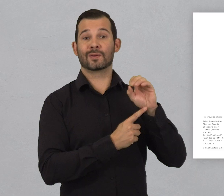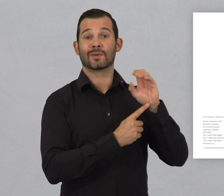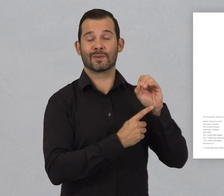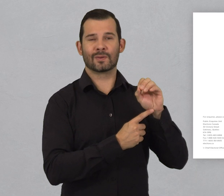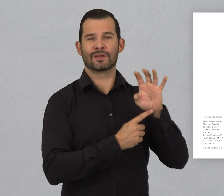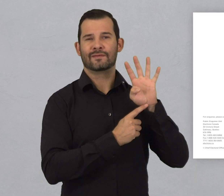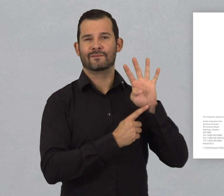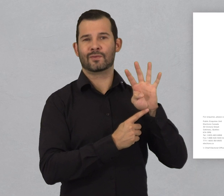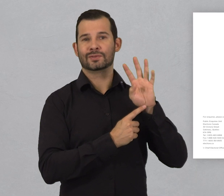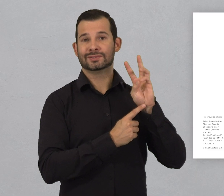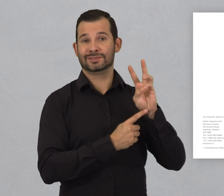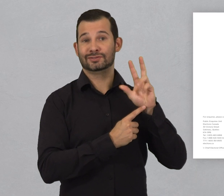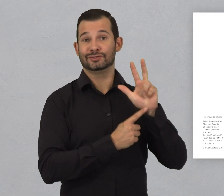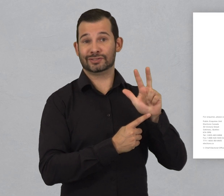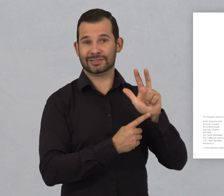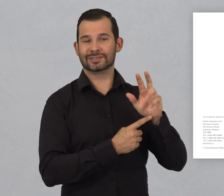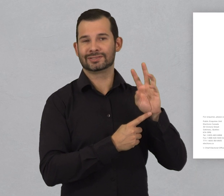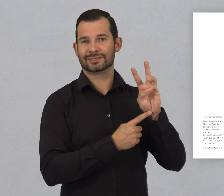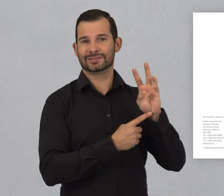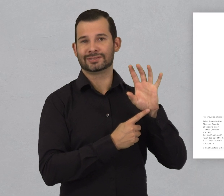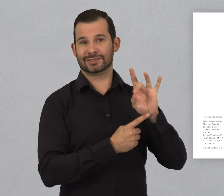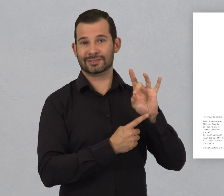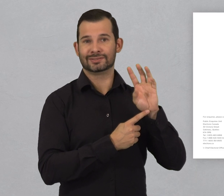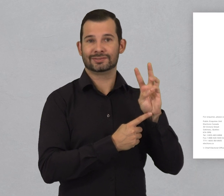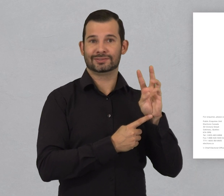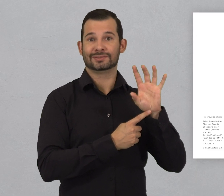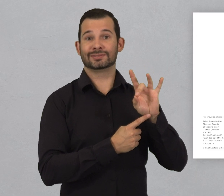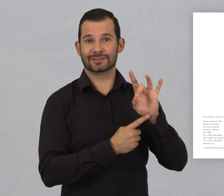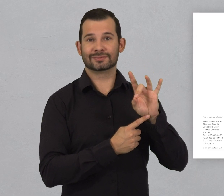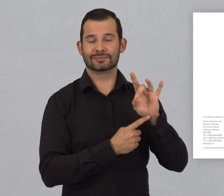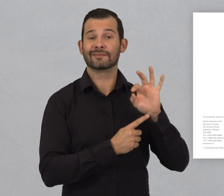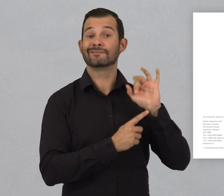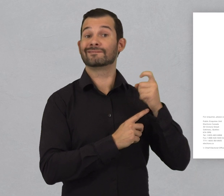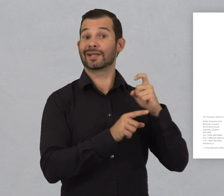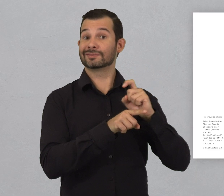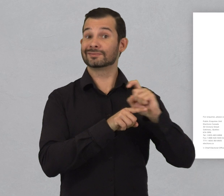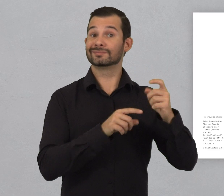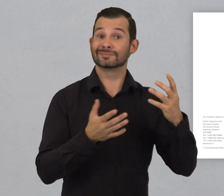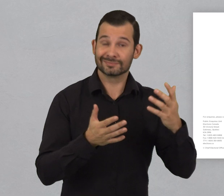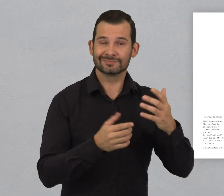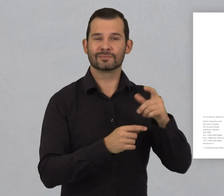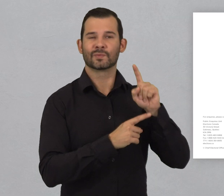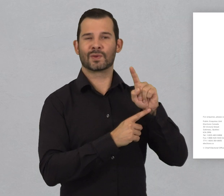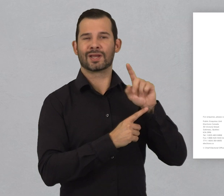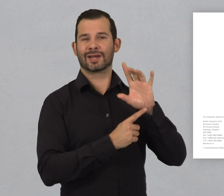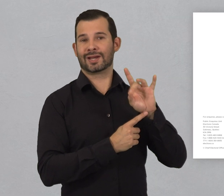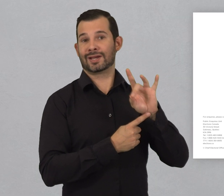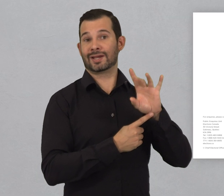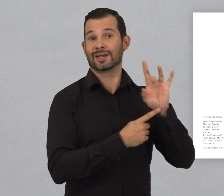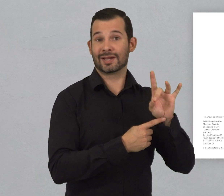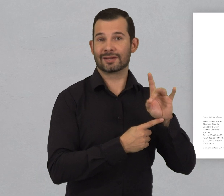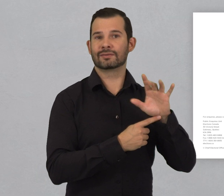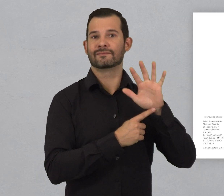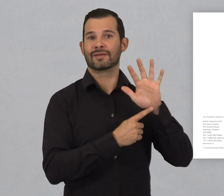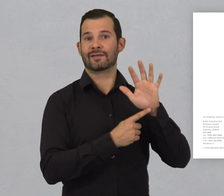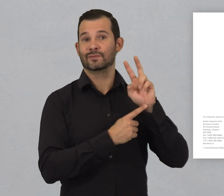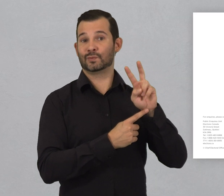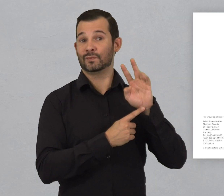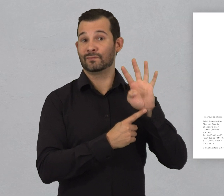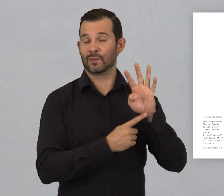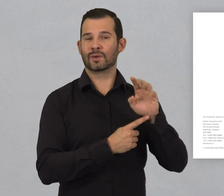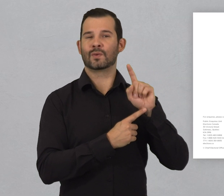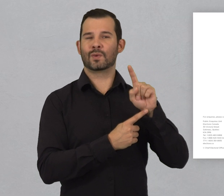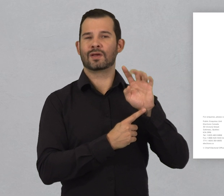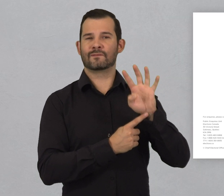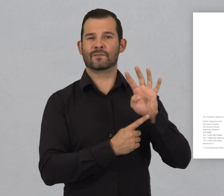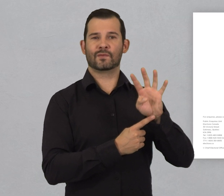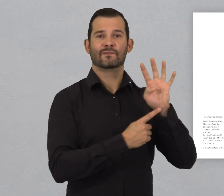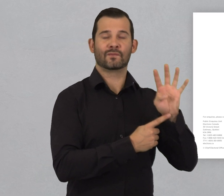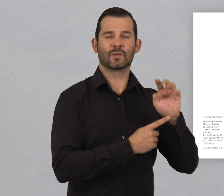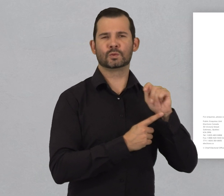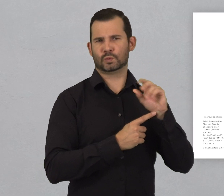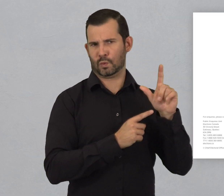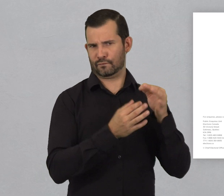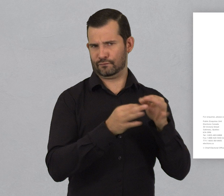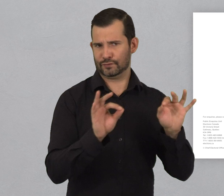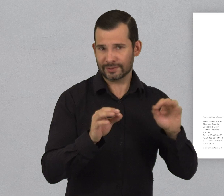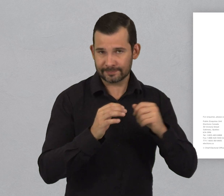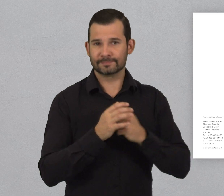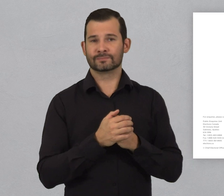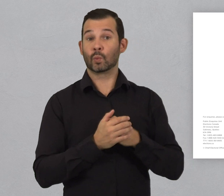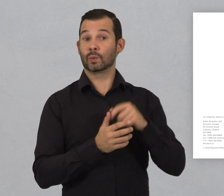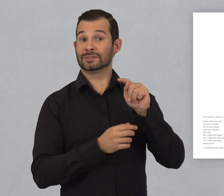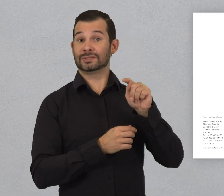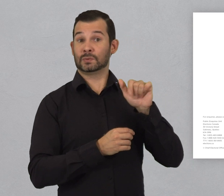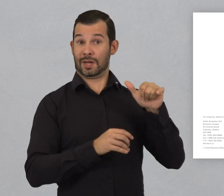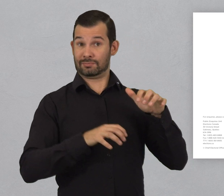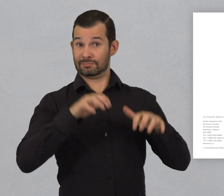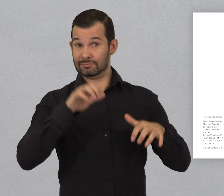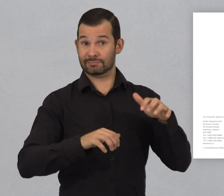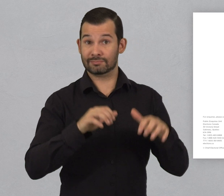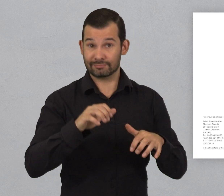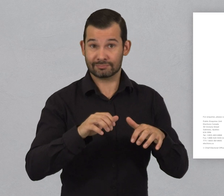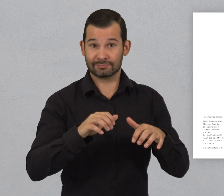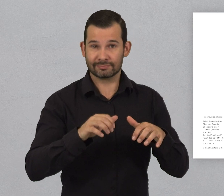Tel.: 1-800-463-6868 Fax: 1-888-524-1444 (toll-free)